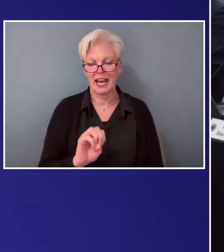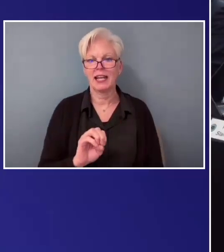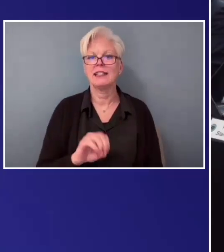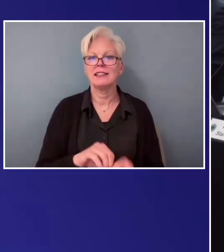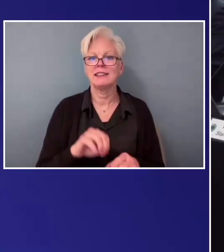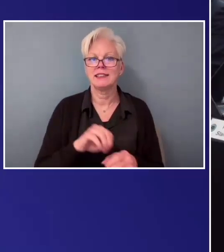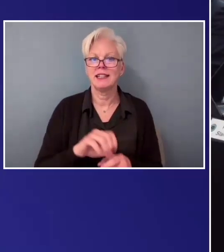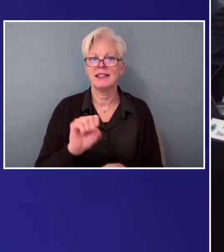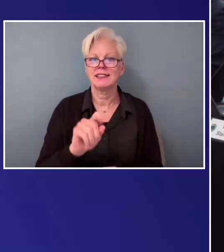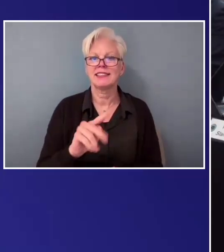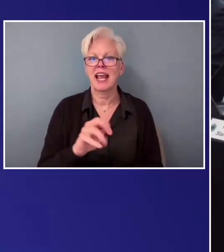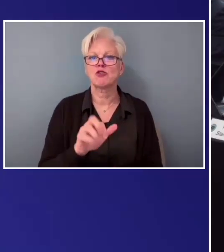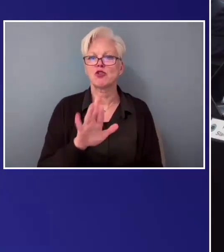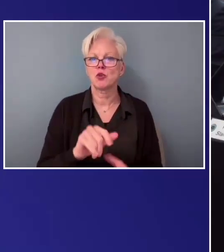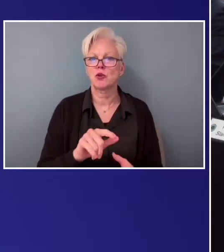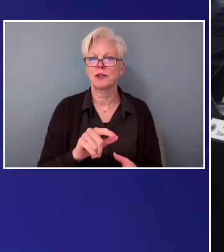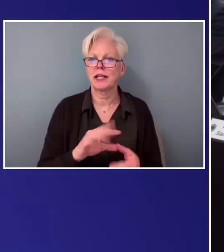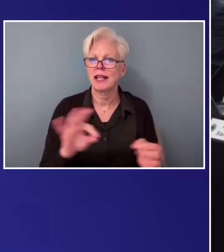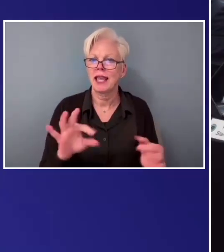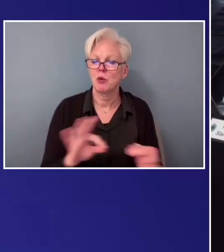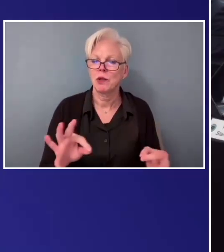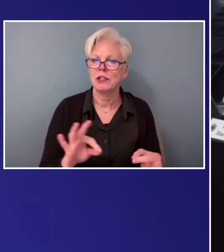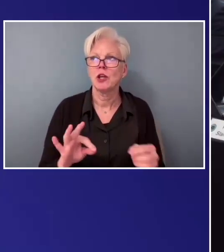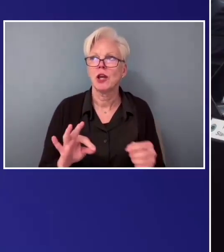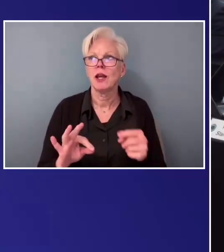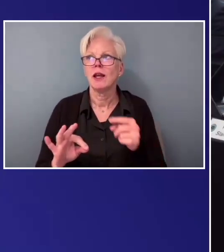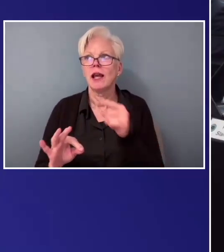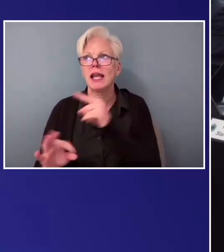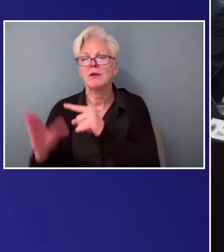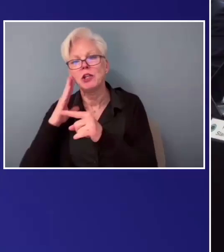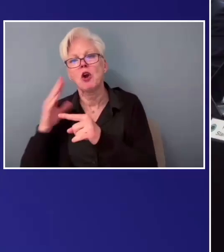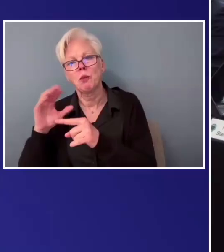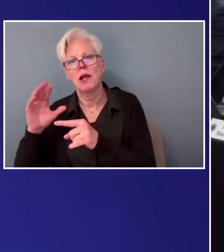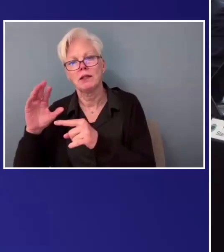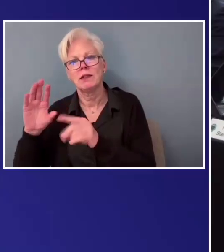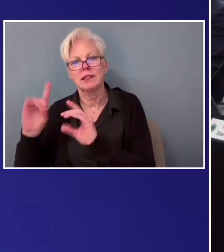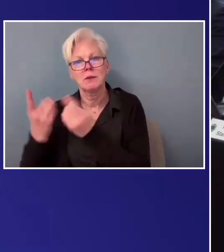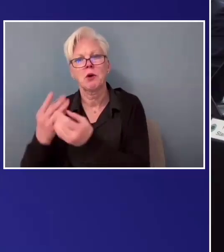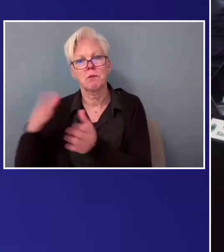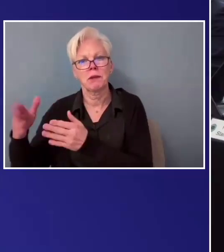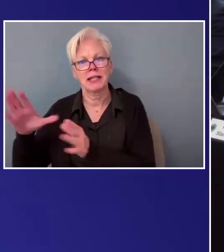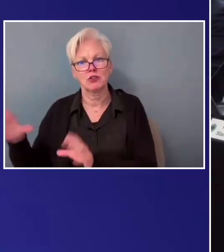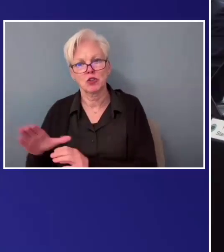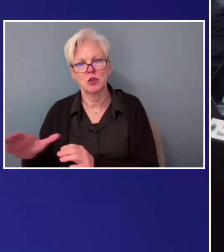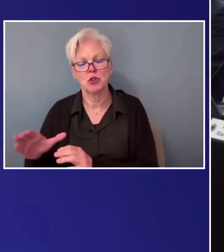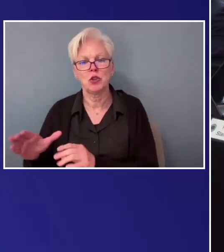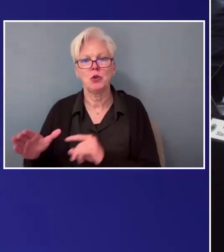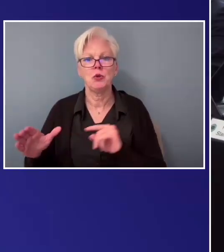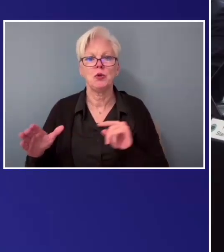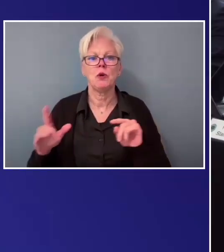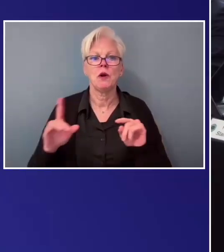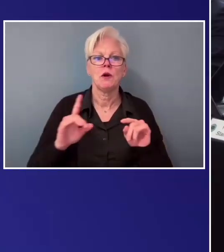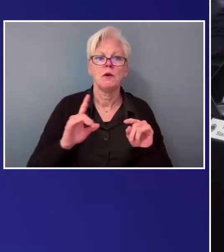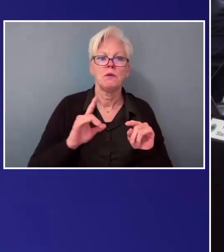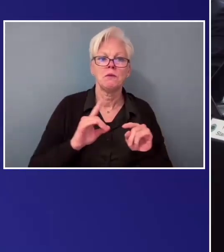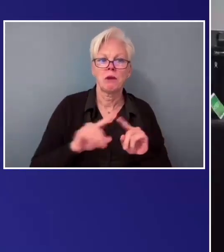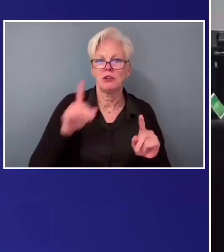plans to do that. And again, it's just a parallel drafting note. I can supply those if you need me to. We will take those back. It would be